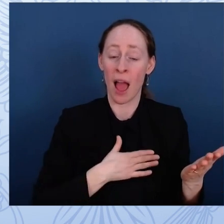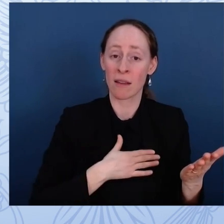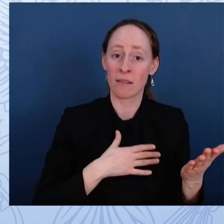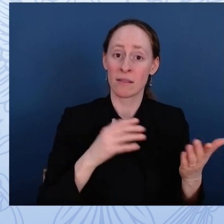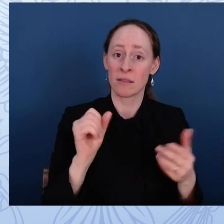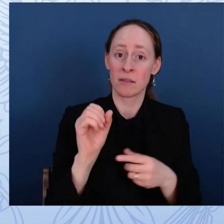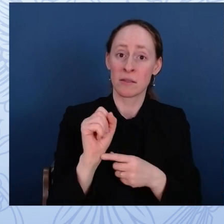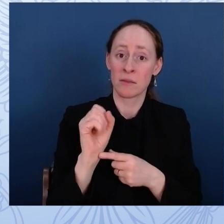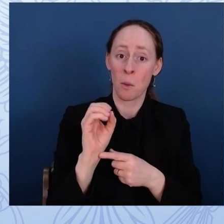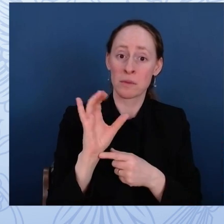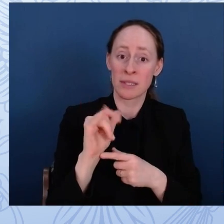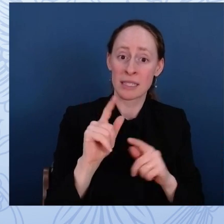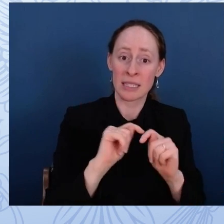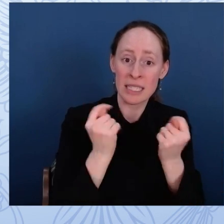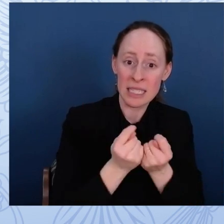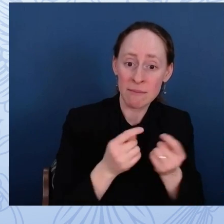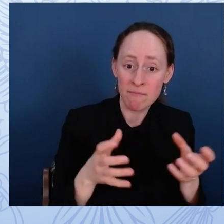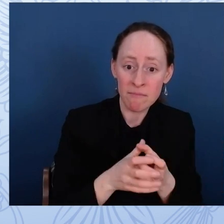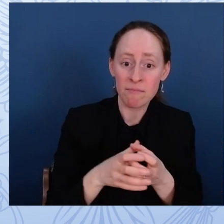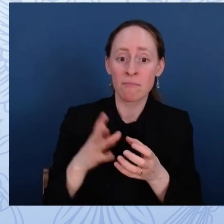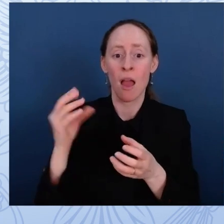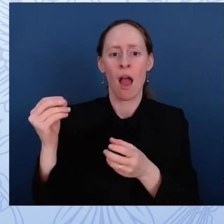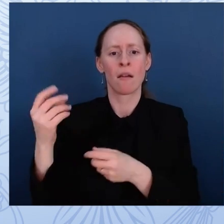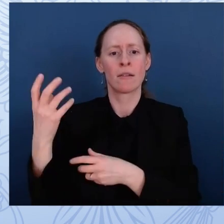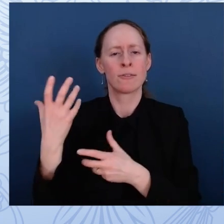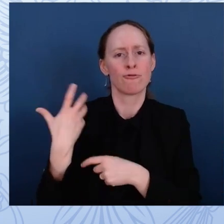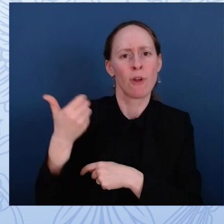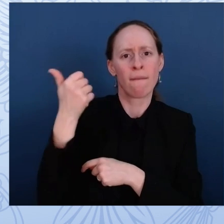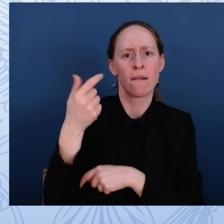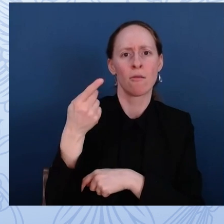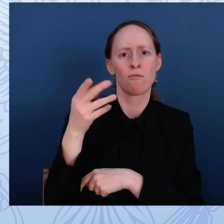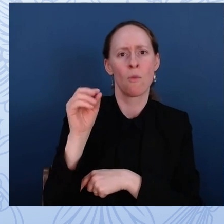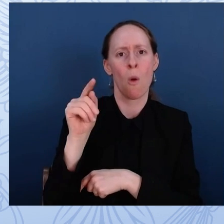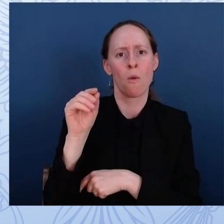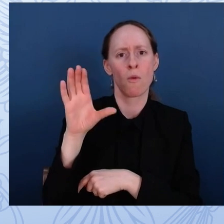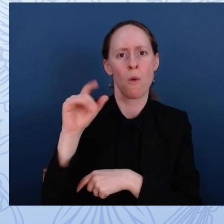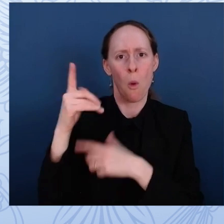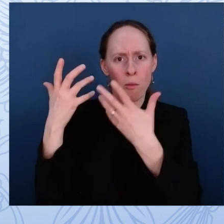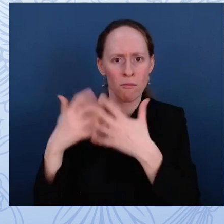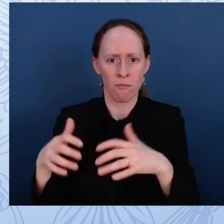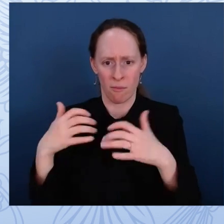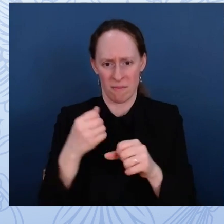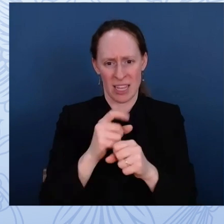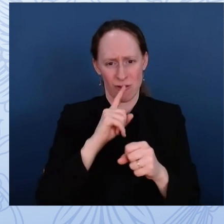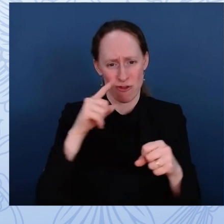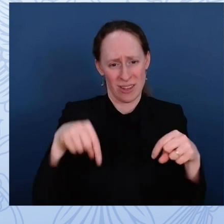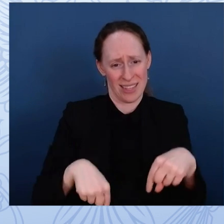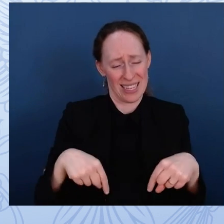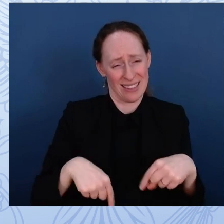to make this official visit successful. Finally, I know you all must be wondering